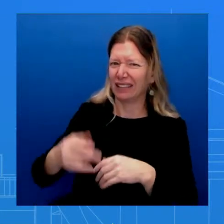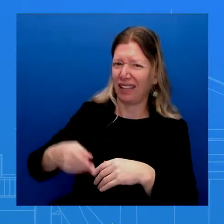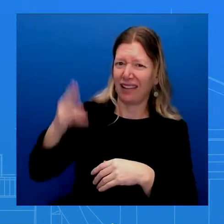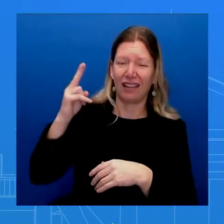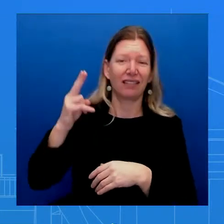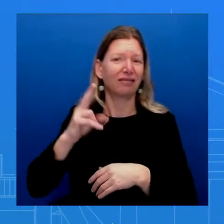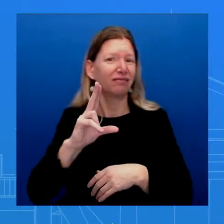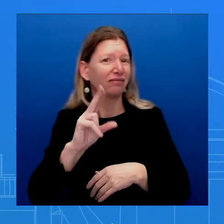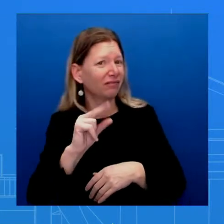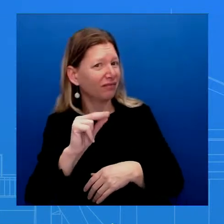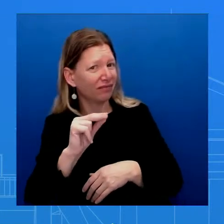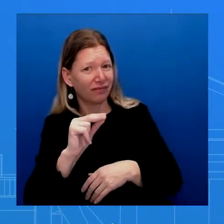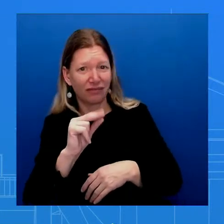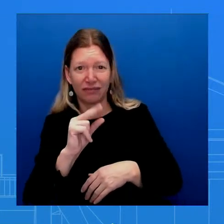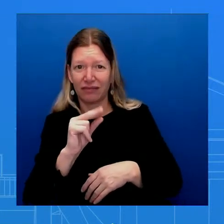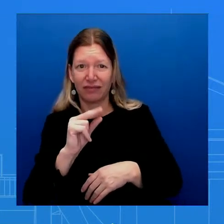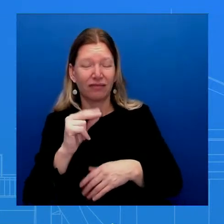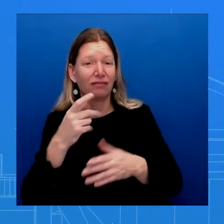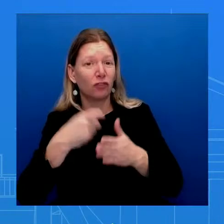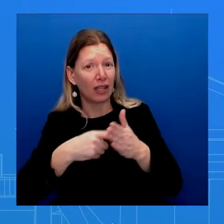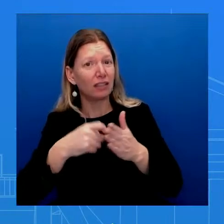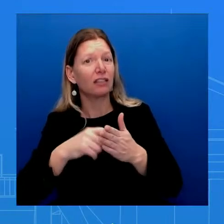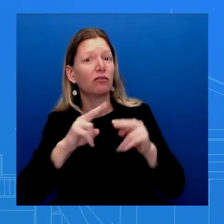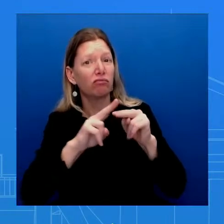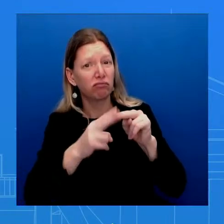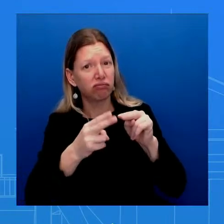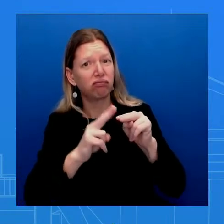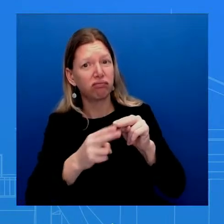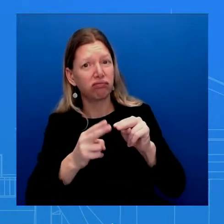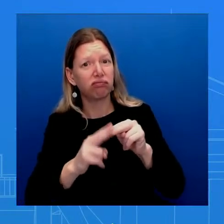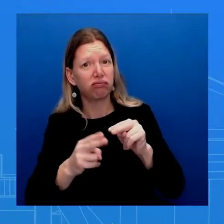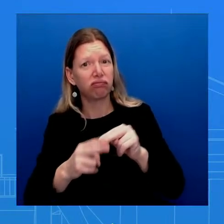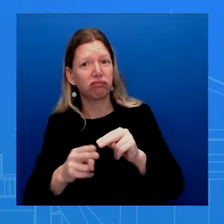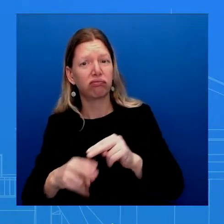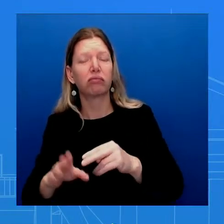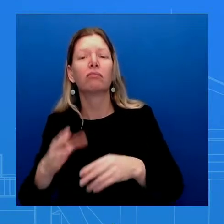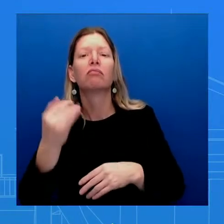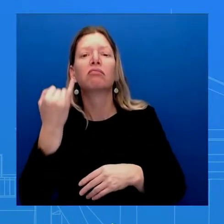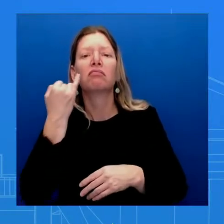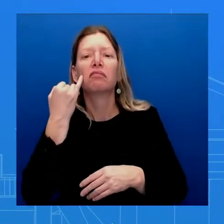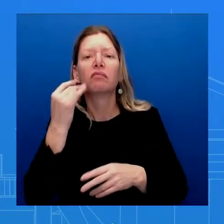example -- for a perfect example -- I mean, I just talked about last week how turkey prices -- a turk- --